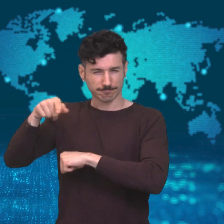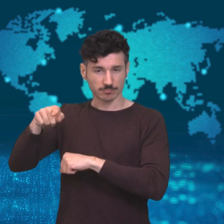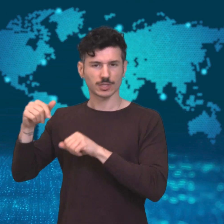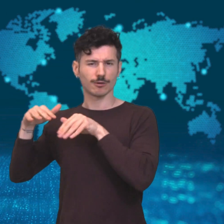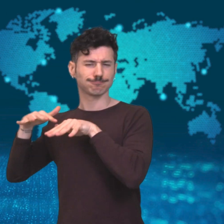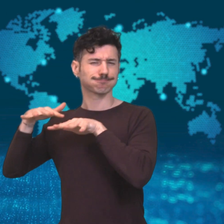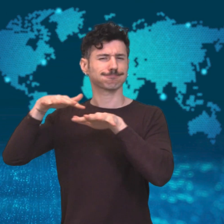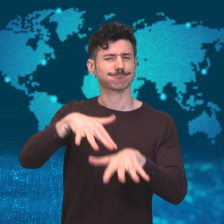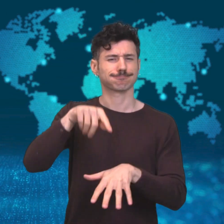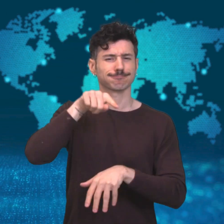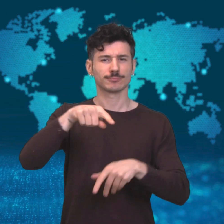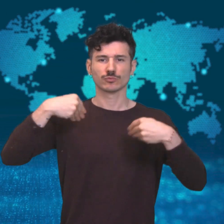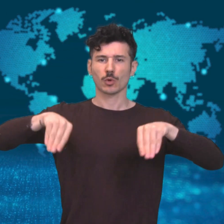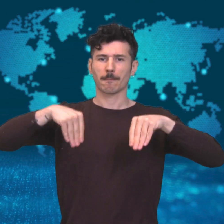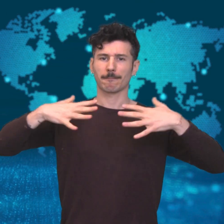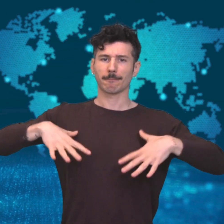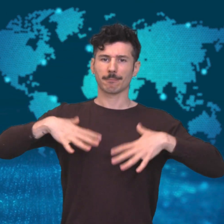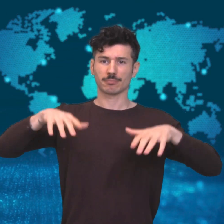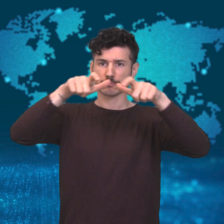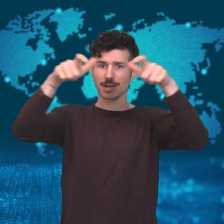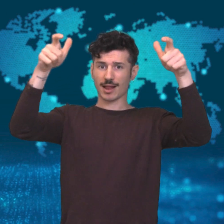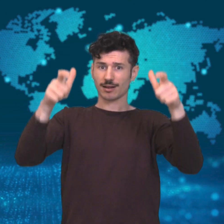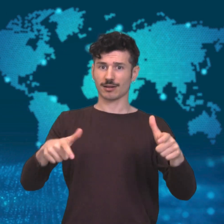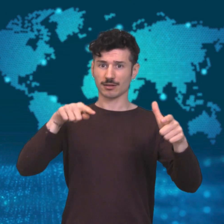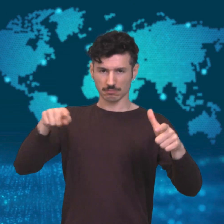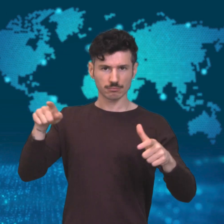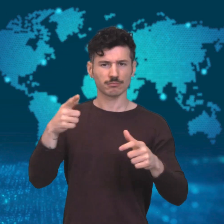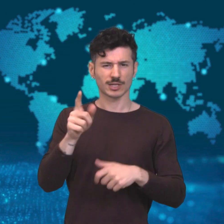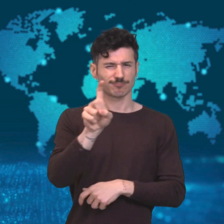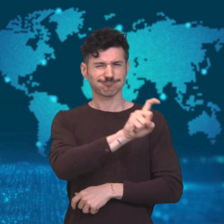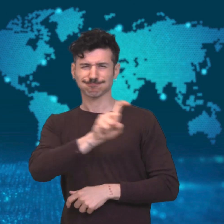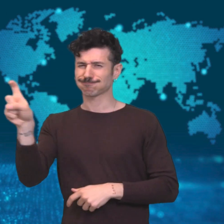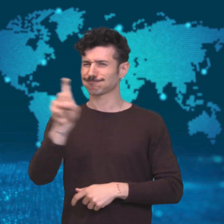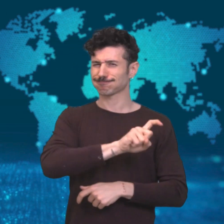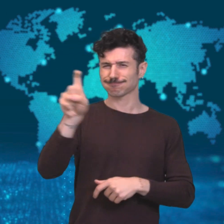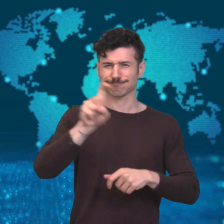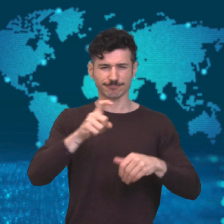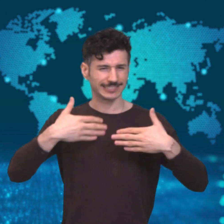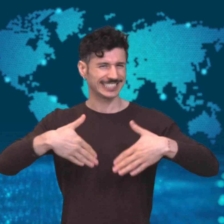Riot police were sent to disperse the protestors